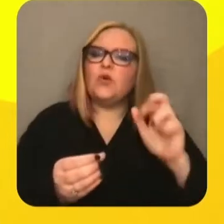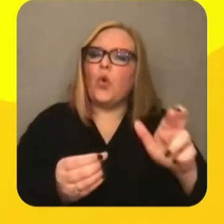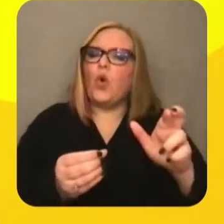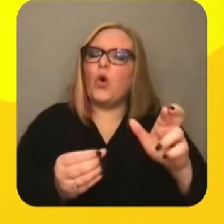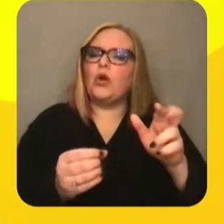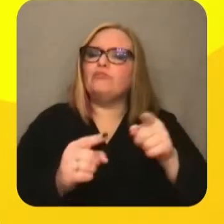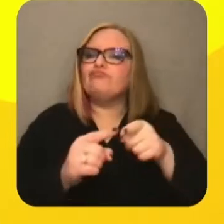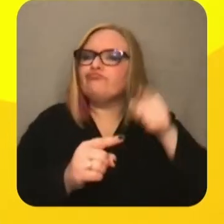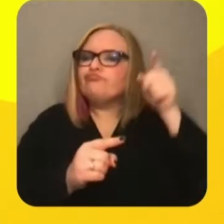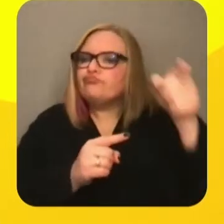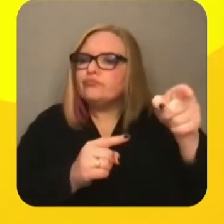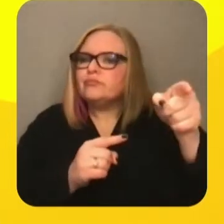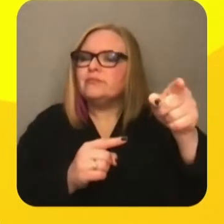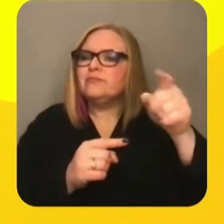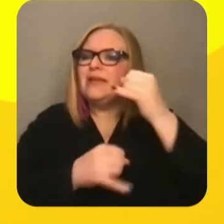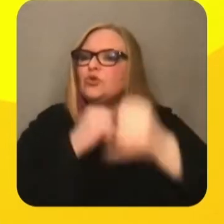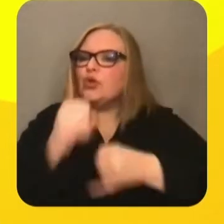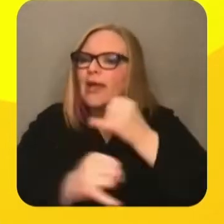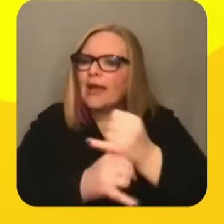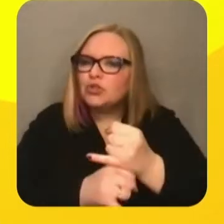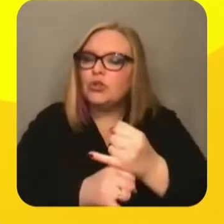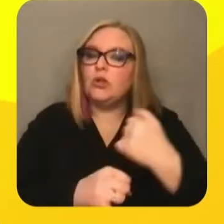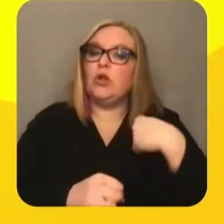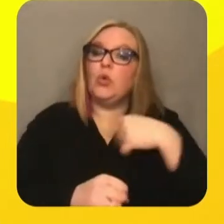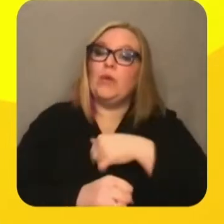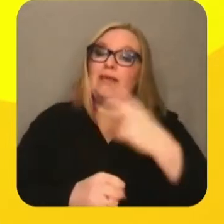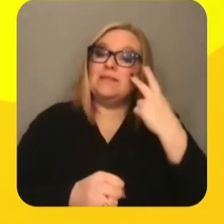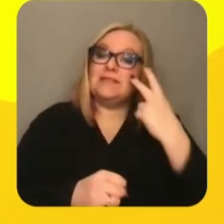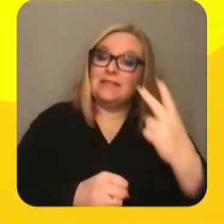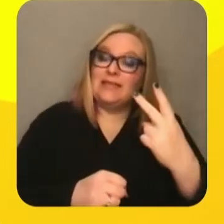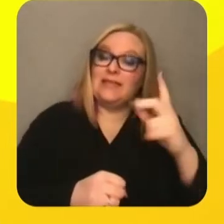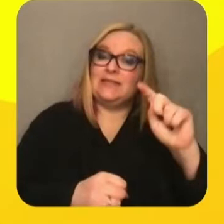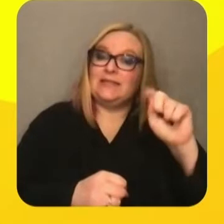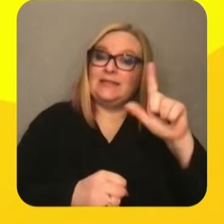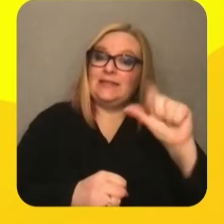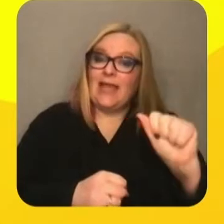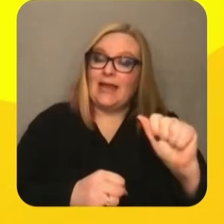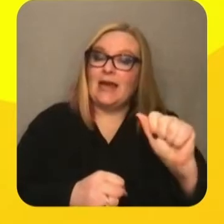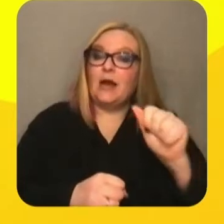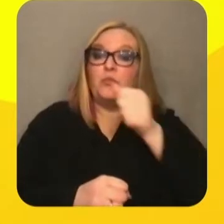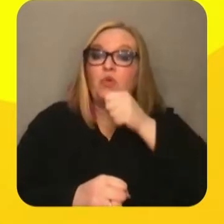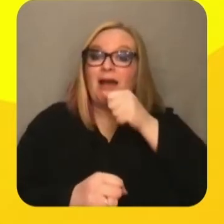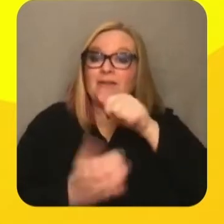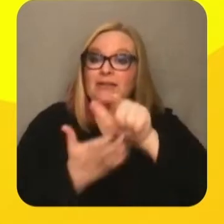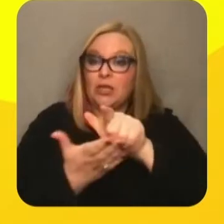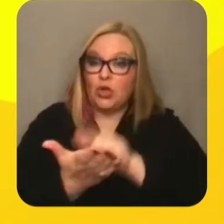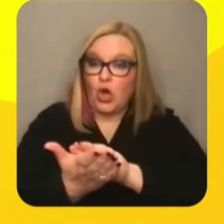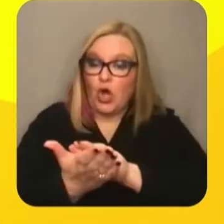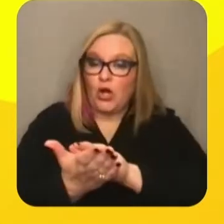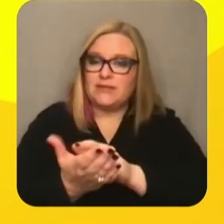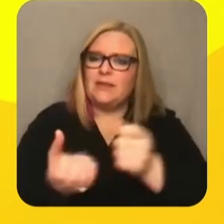We've also seen how data privacy laws in many global regions, like, for example,